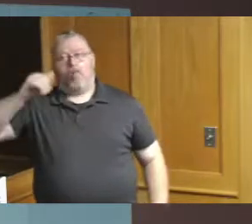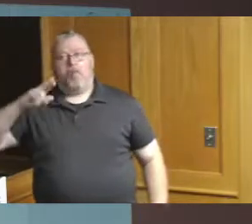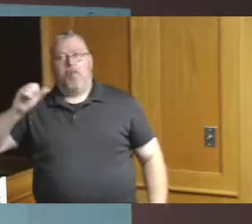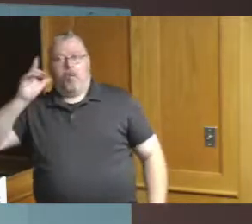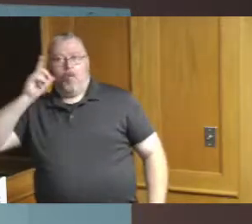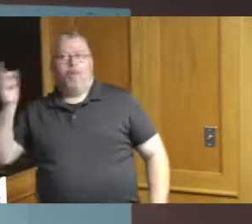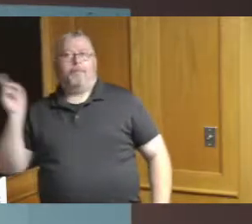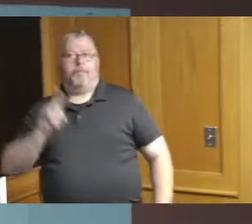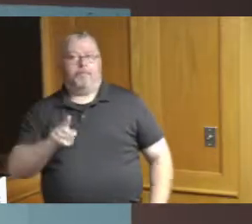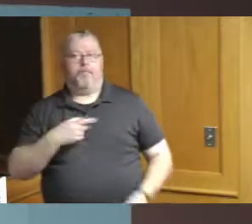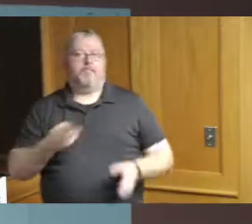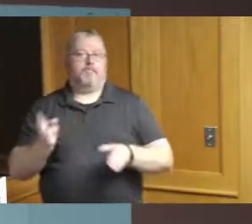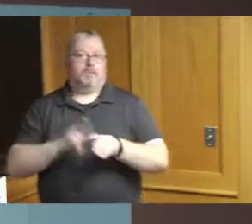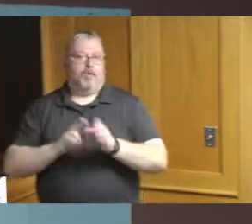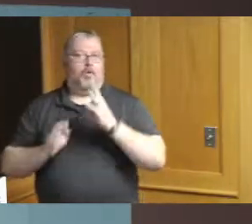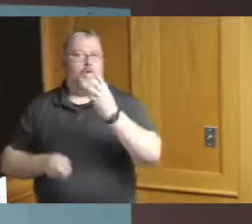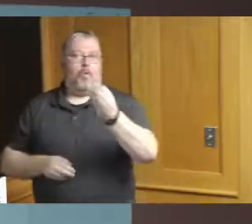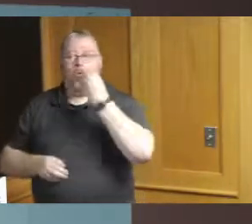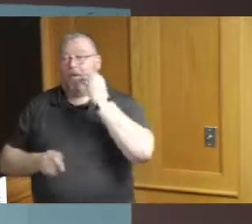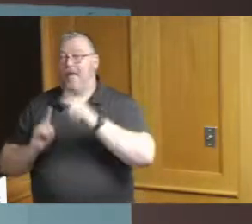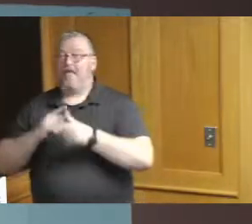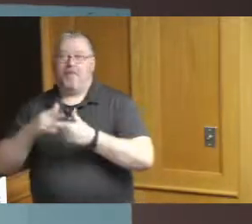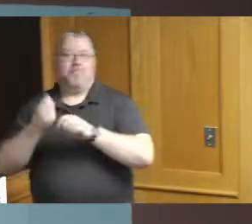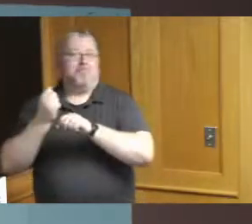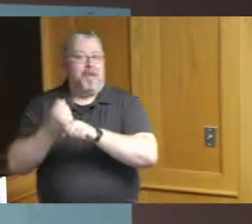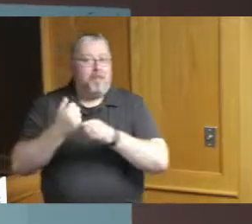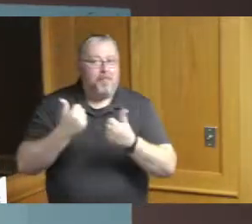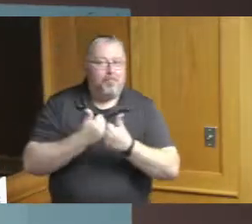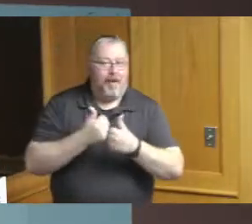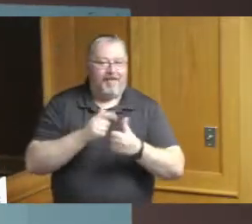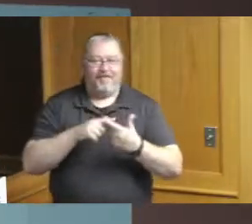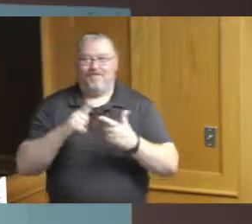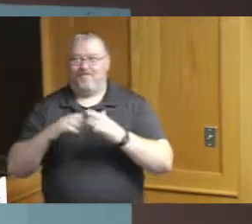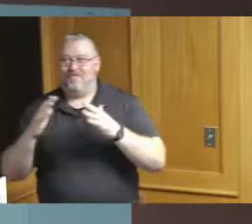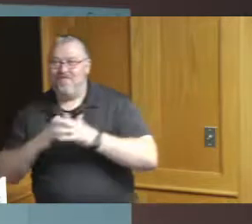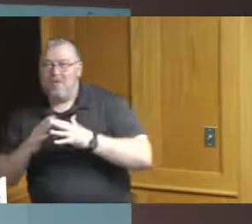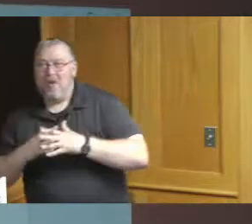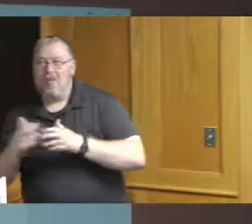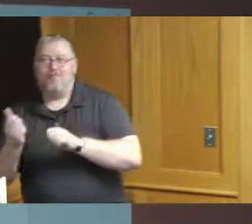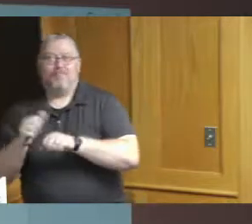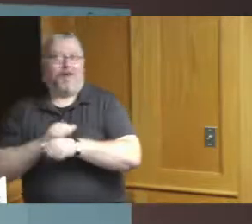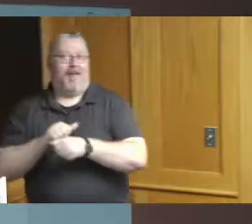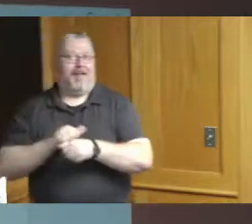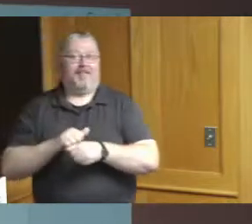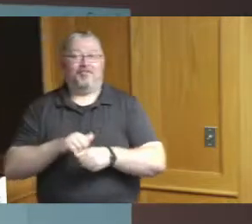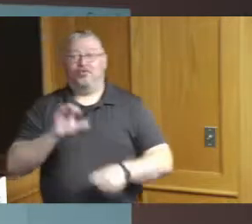to get home and of course baseball practice football practice um chess club whatever the